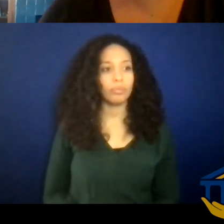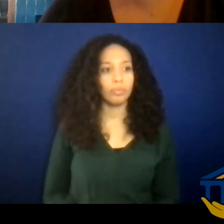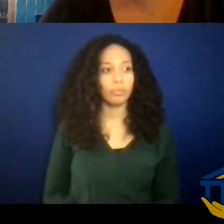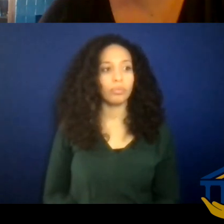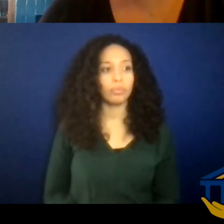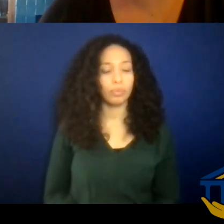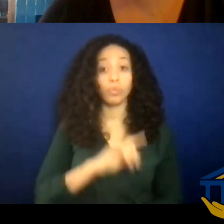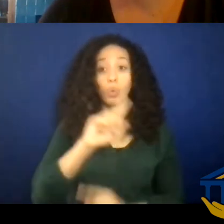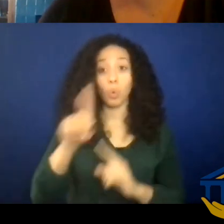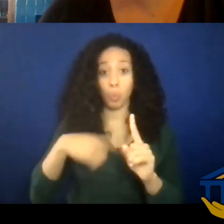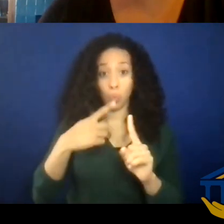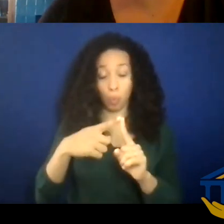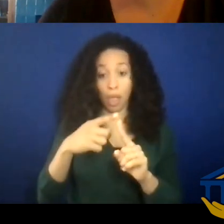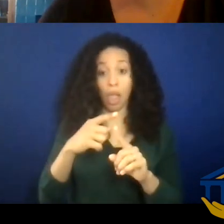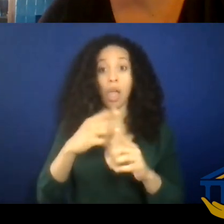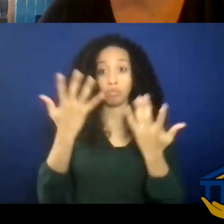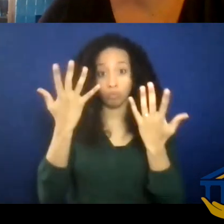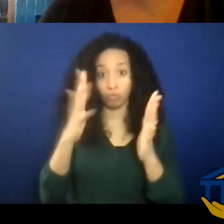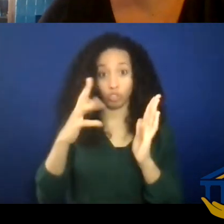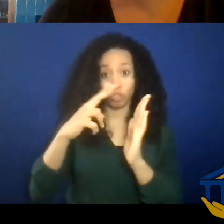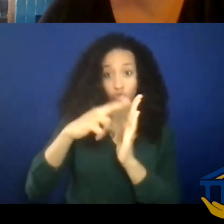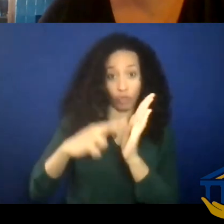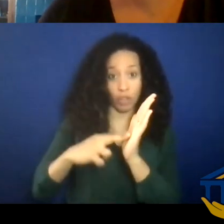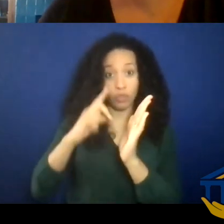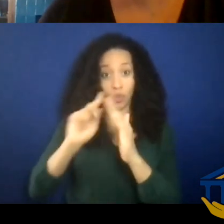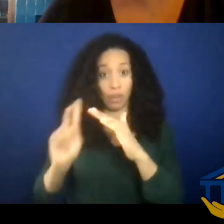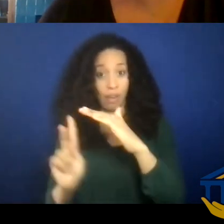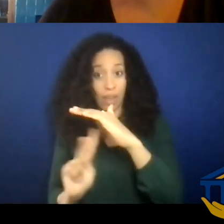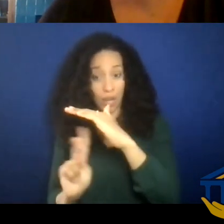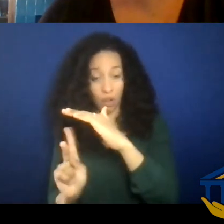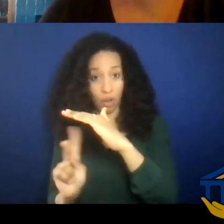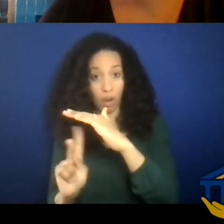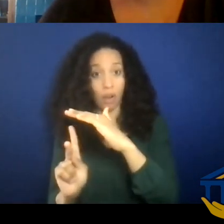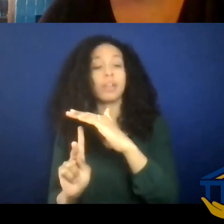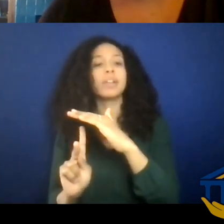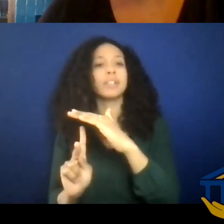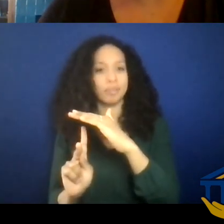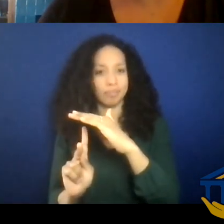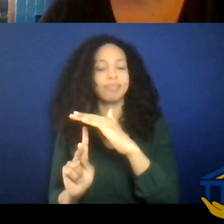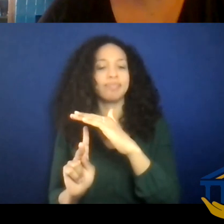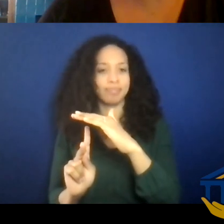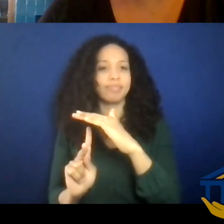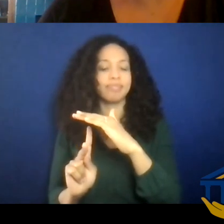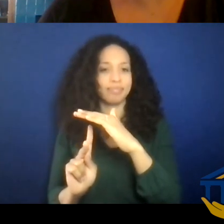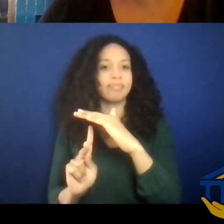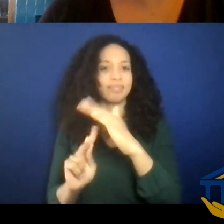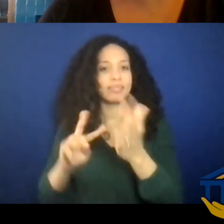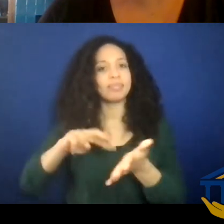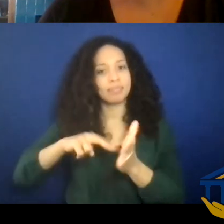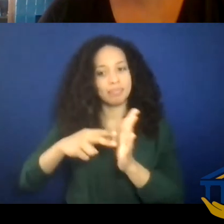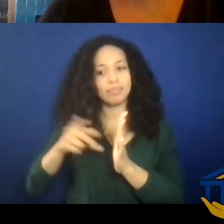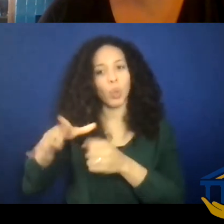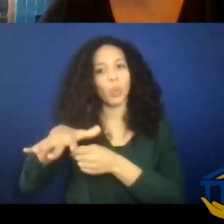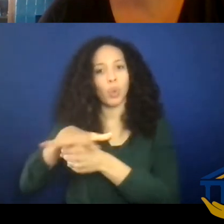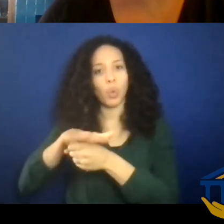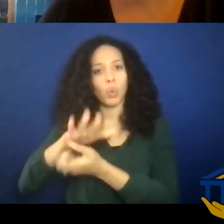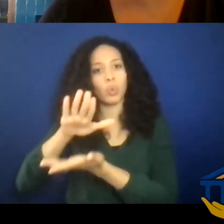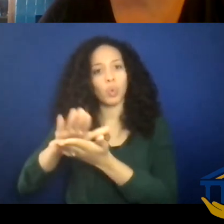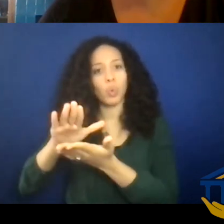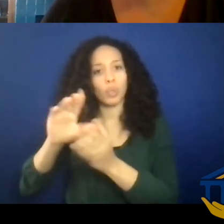Kindergarten by their parents, then the obligation by this, by the local school district will begin.